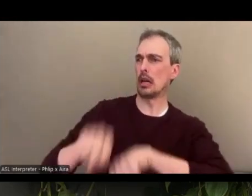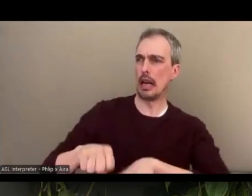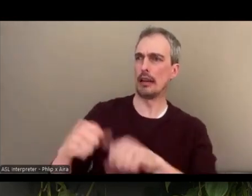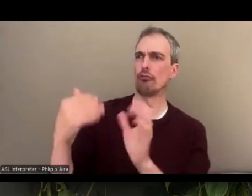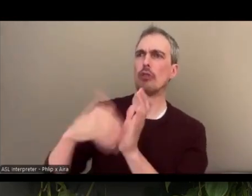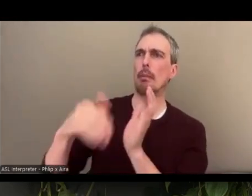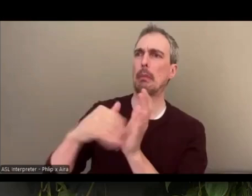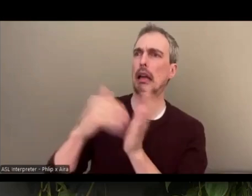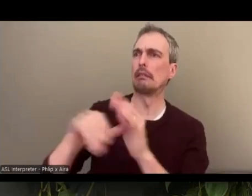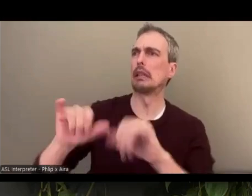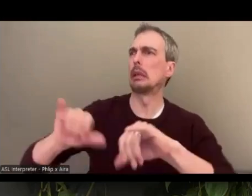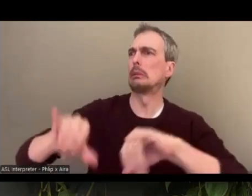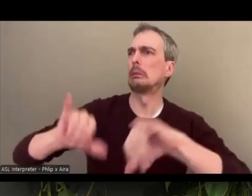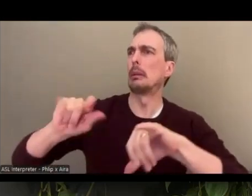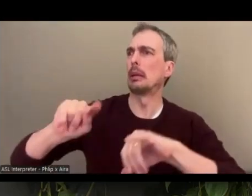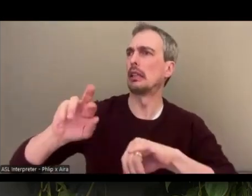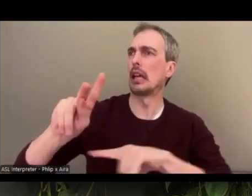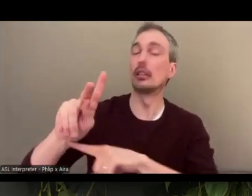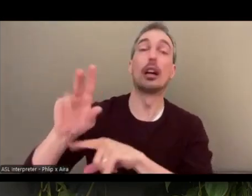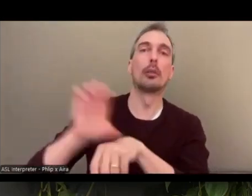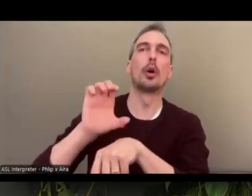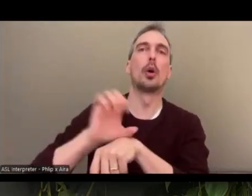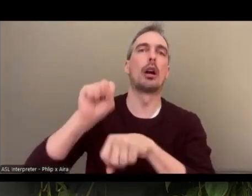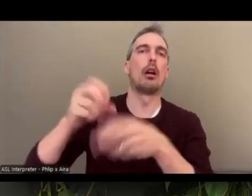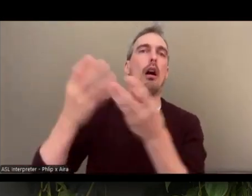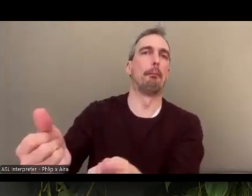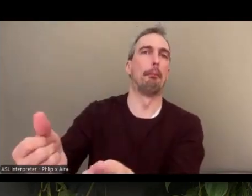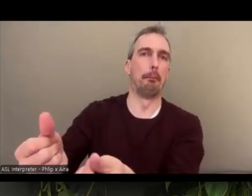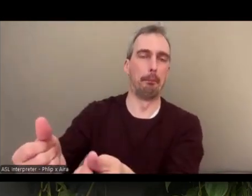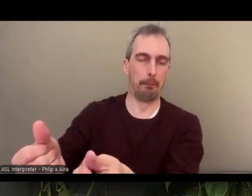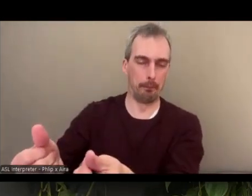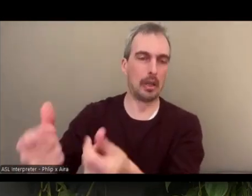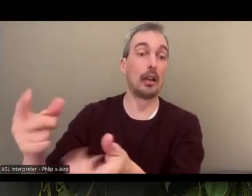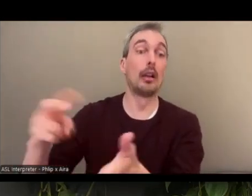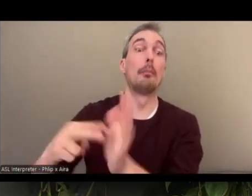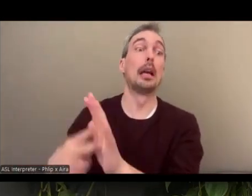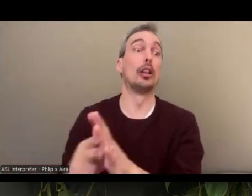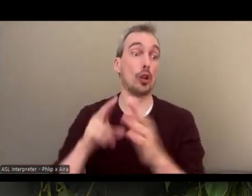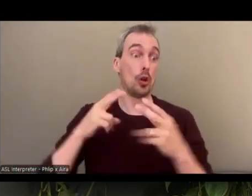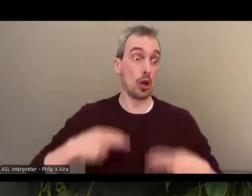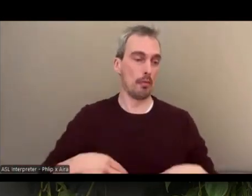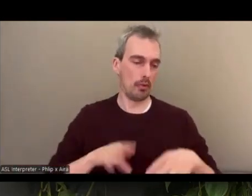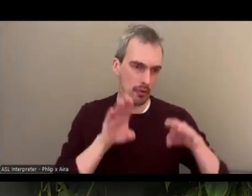And that's very in line with Zapier and other automation companies' philosophies.